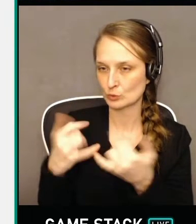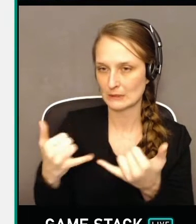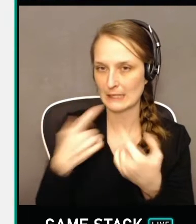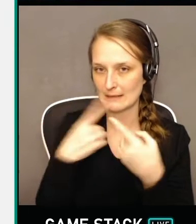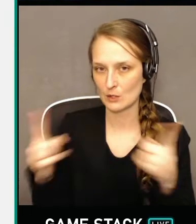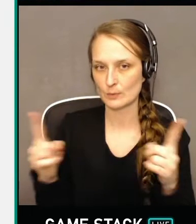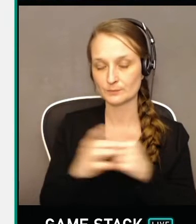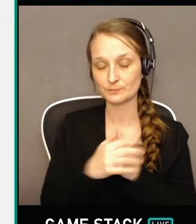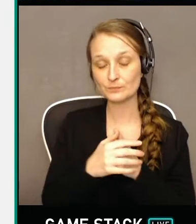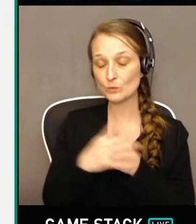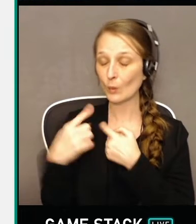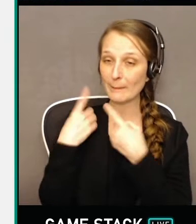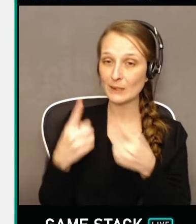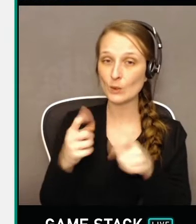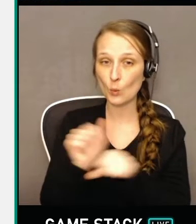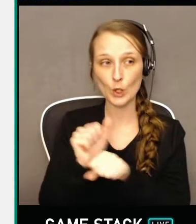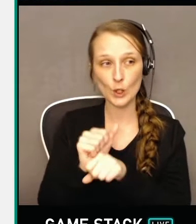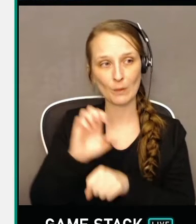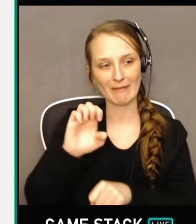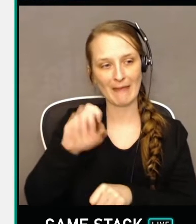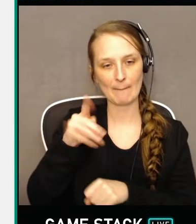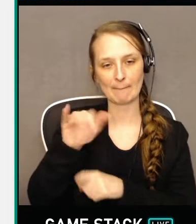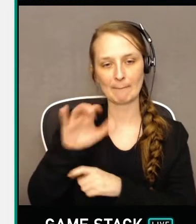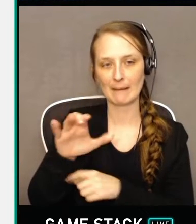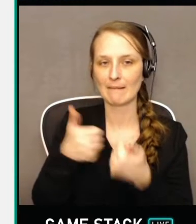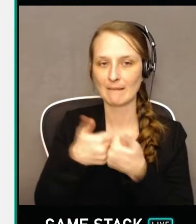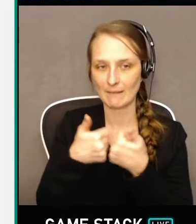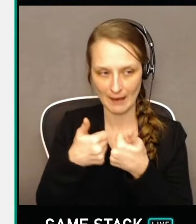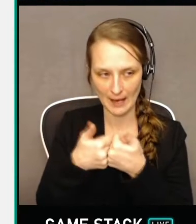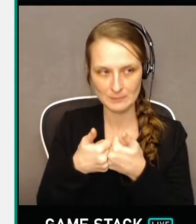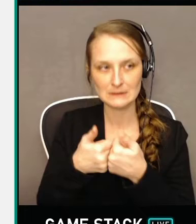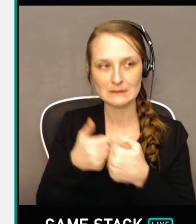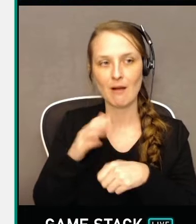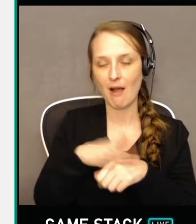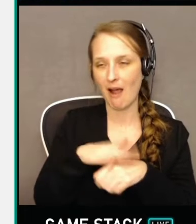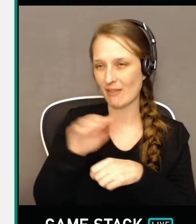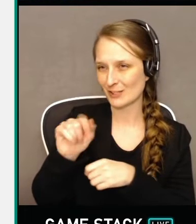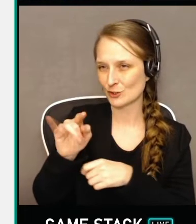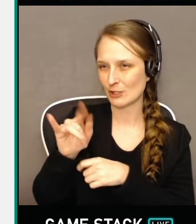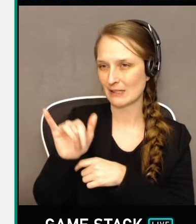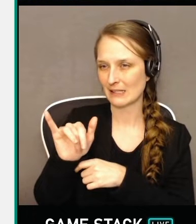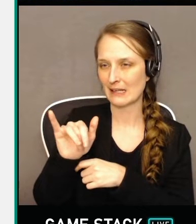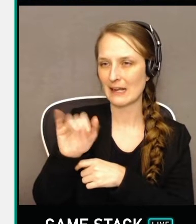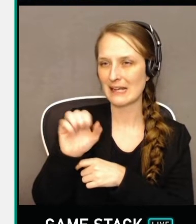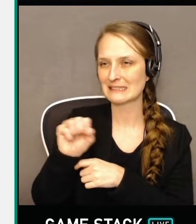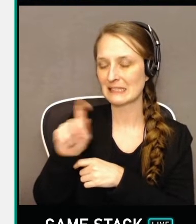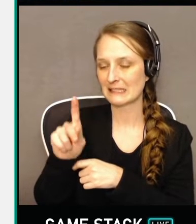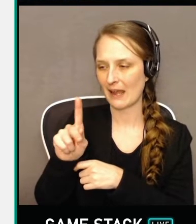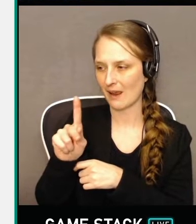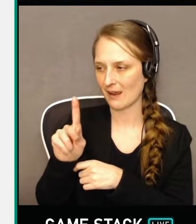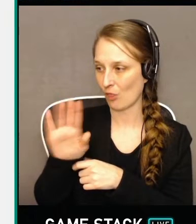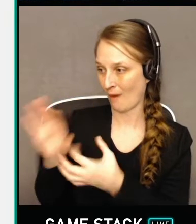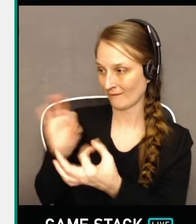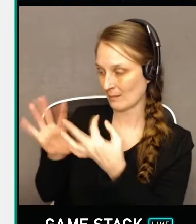We've been working with Epic Games and other studios on the Agility SDK, and we've been incorporating their feedback to make sure that